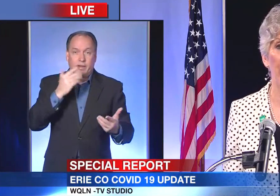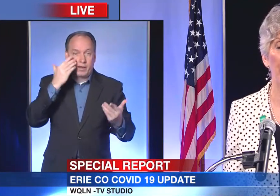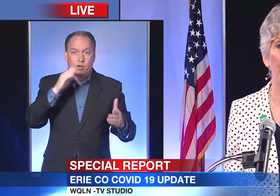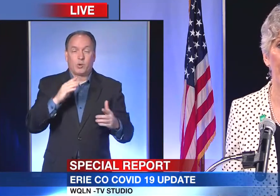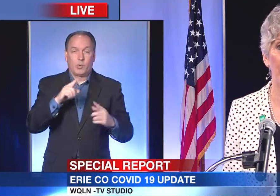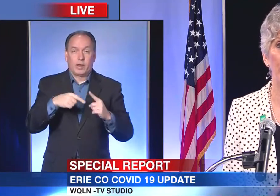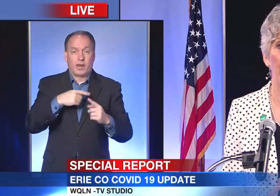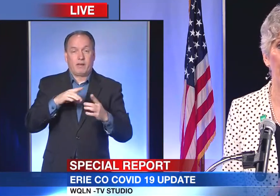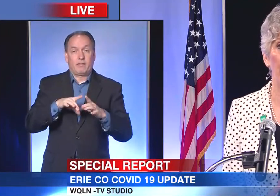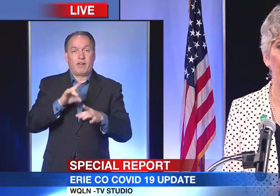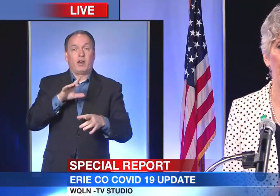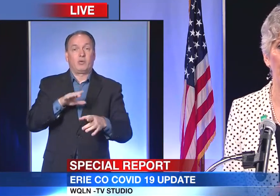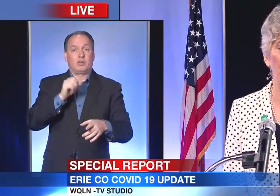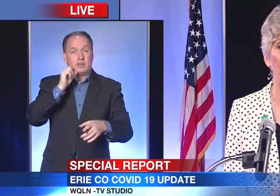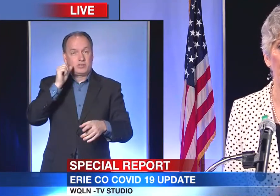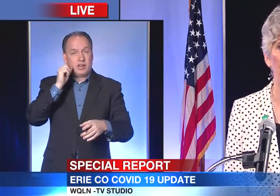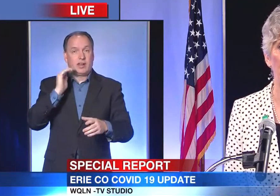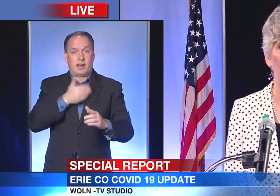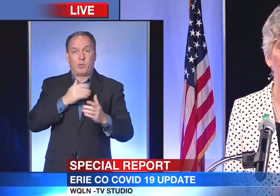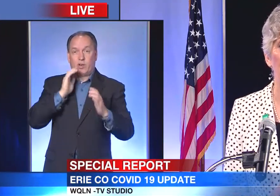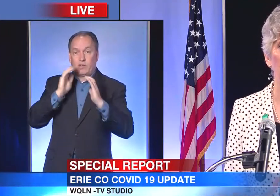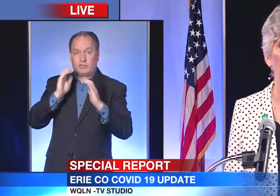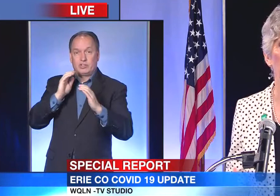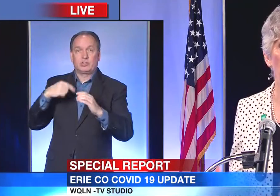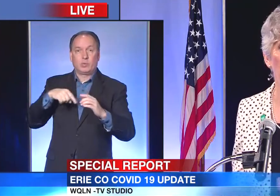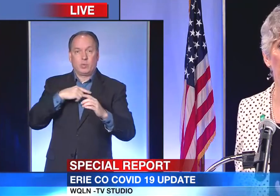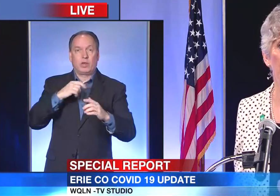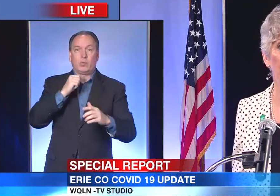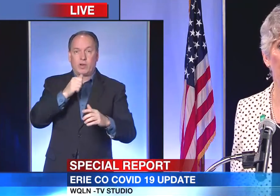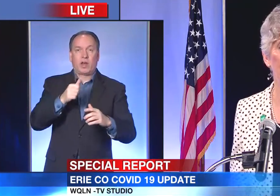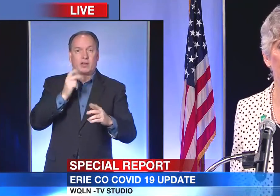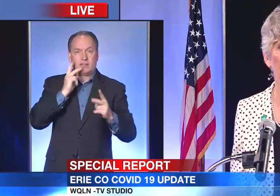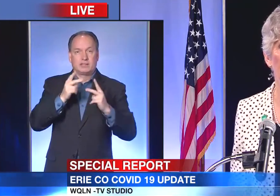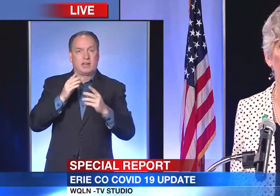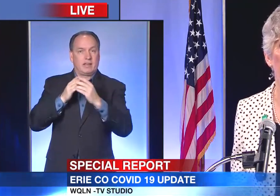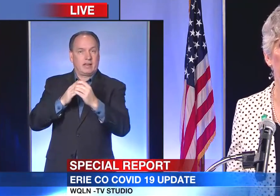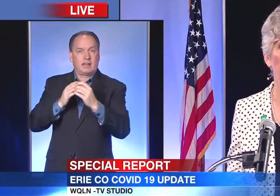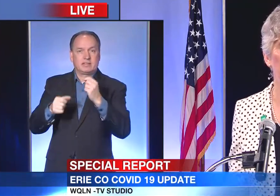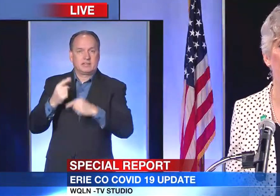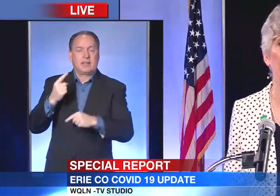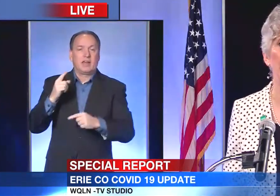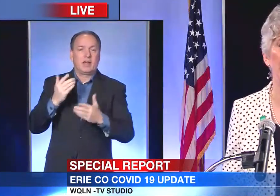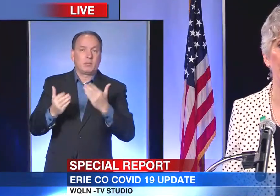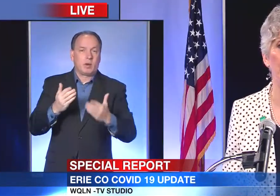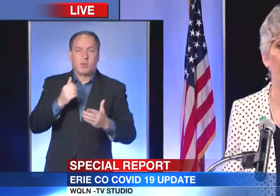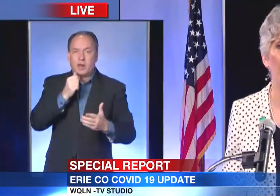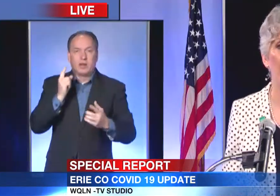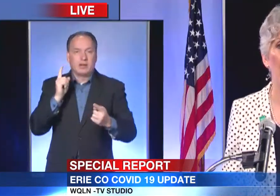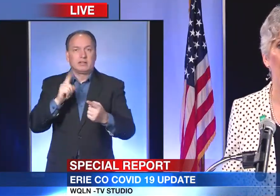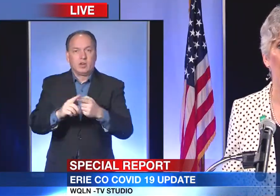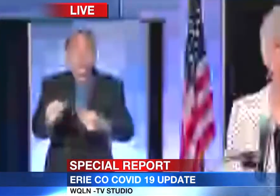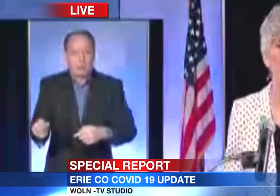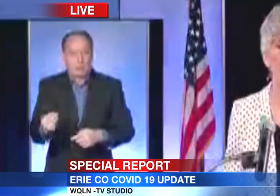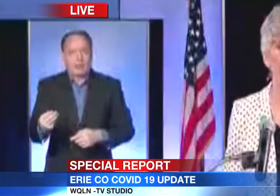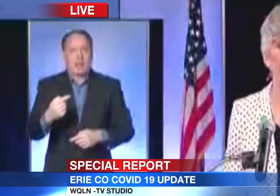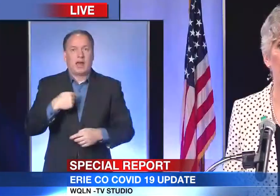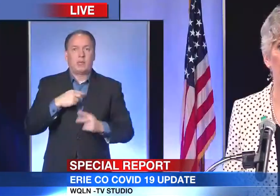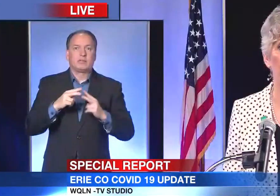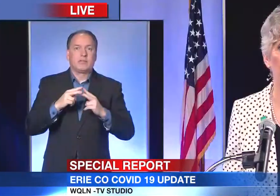FIGURE THINGS OUT. I DON'T REALLY KNOW. I HAVE TO TELL YOU, WHEN I FOUND OUT YESTERDAY IN OUR CONVERSATIONS THAT WE WERE NOT GOING TO SEE THE DIE GLANCE